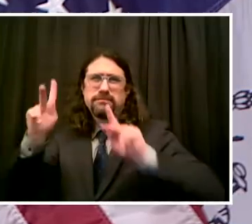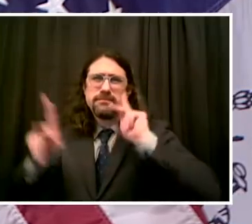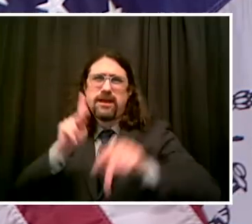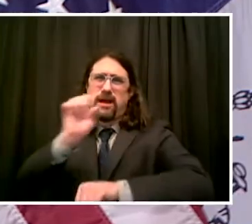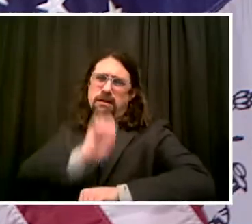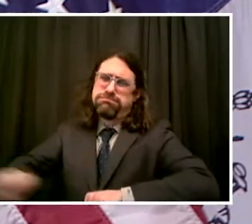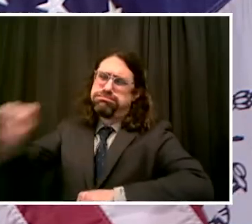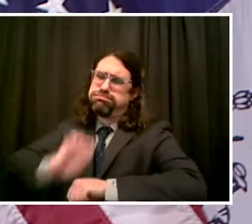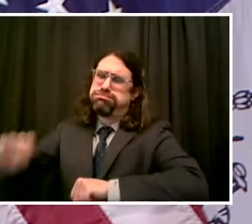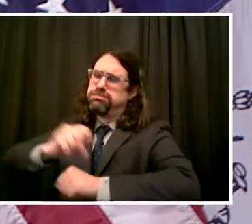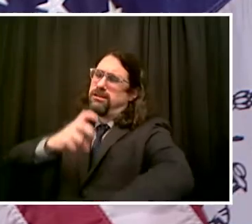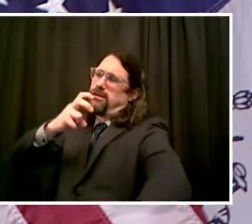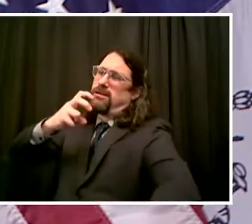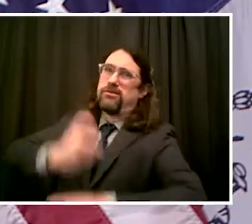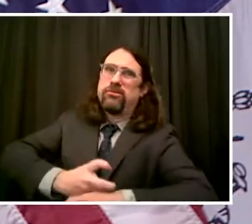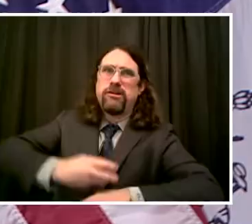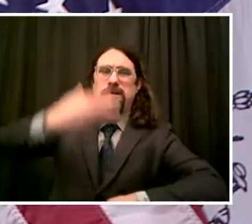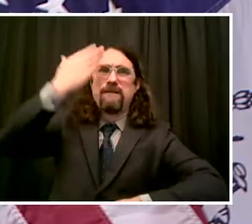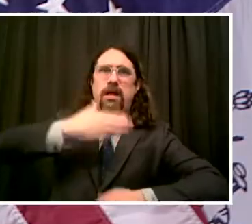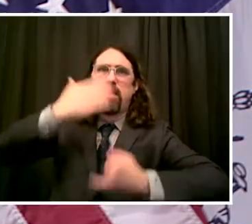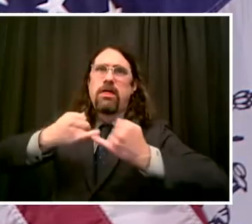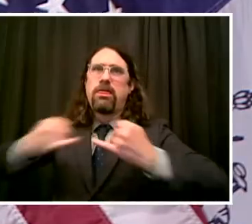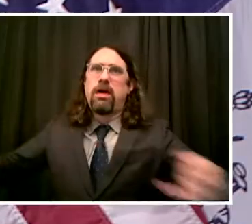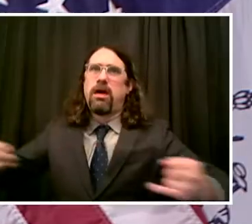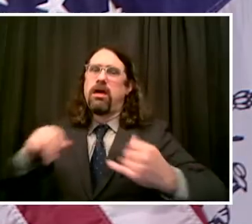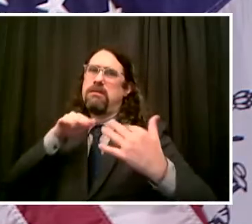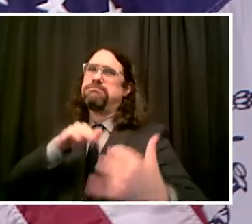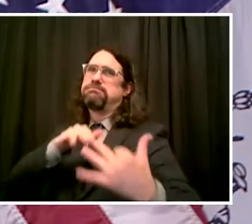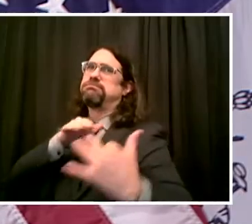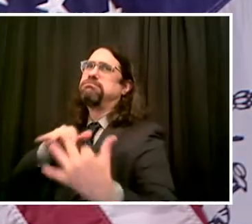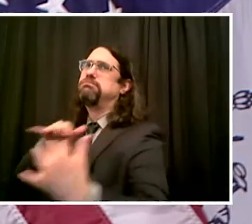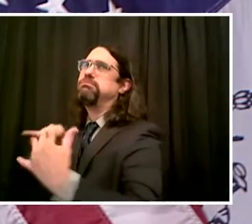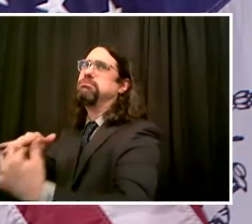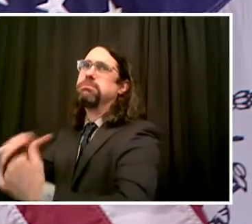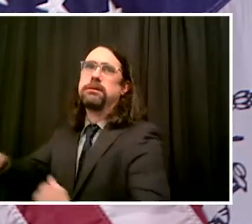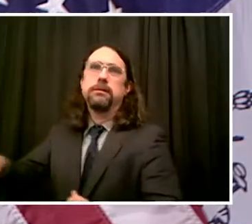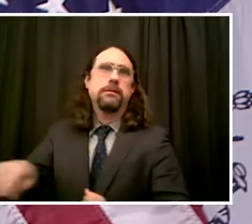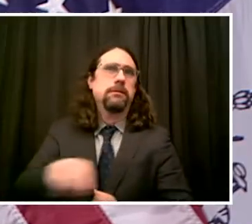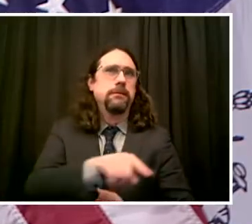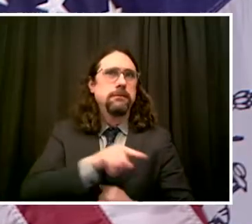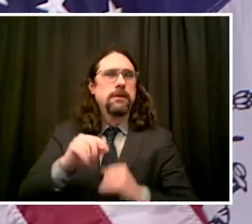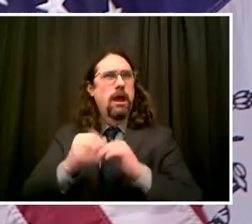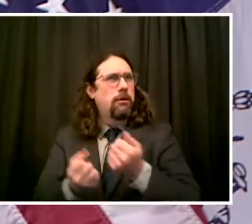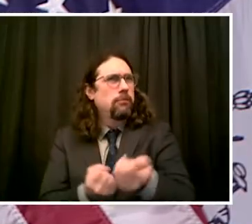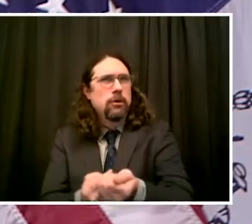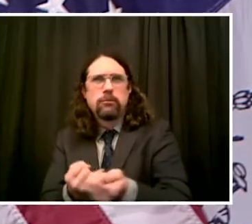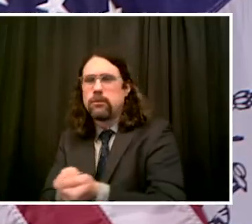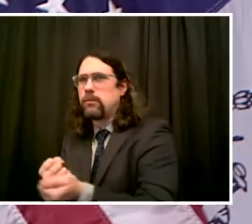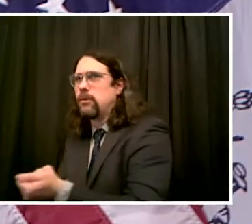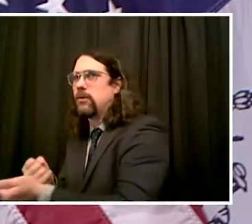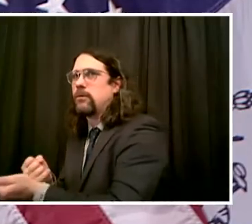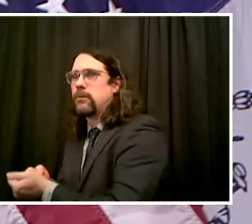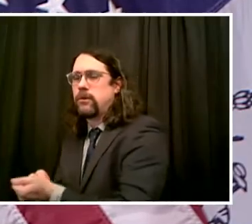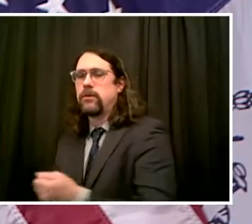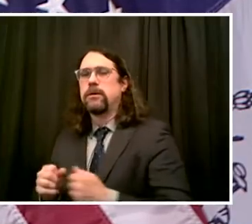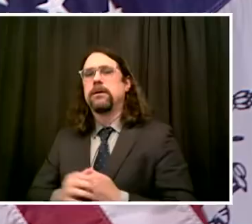CLIINCS ,THEY WERE OUTSTANDING DURING THIS CRISIS. AND THAT WAS IN MANY WAYS THE FIRST PLACE WE